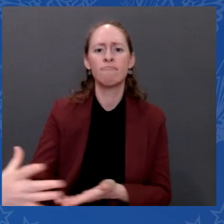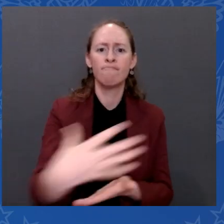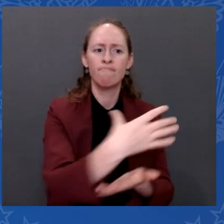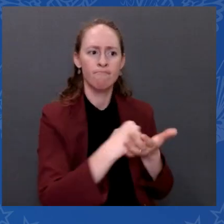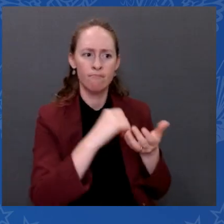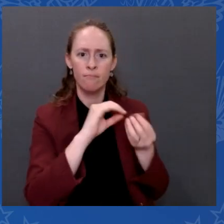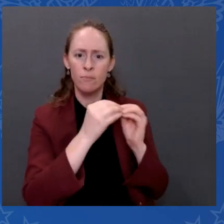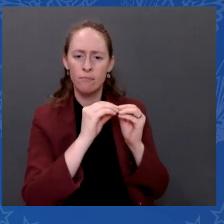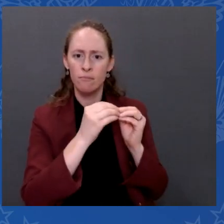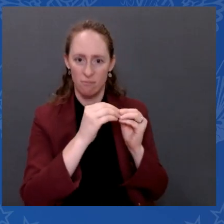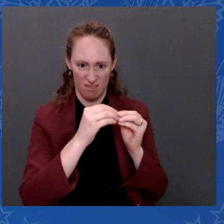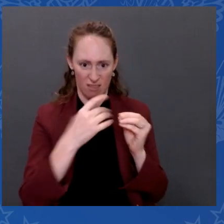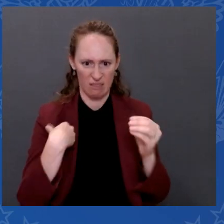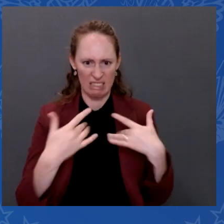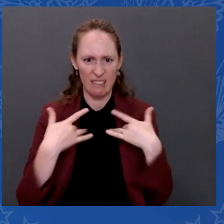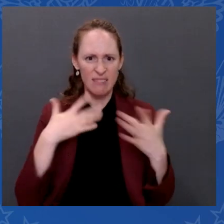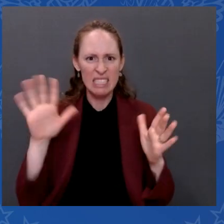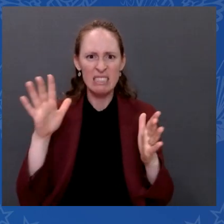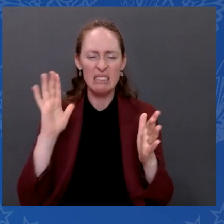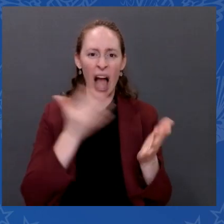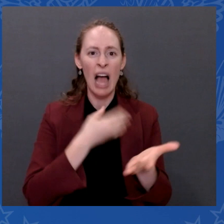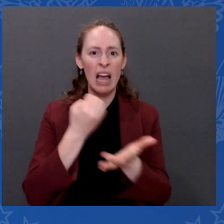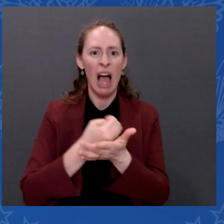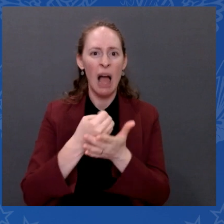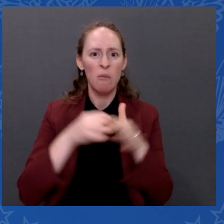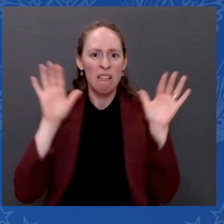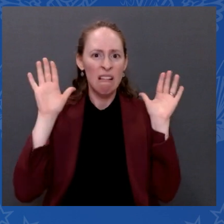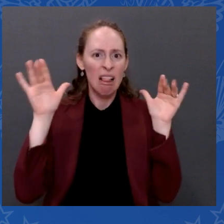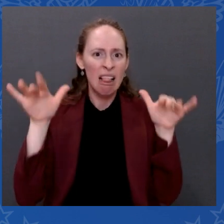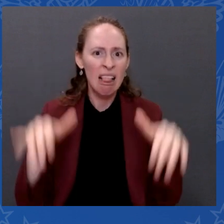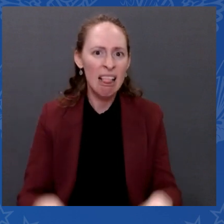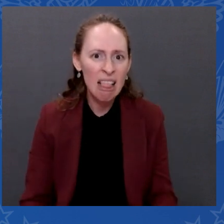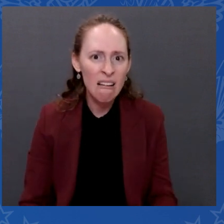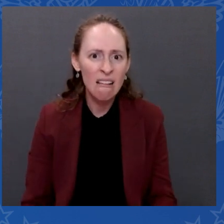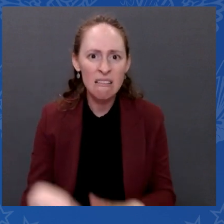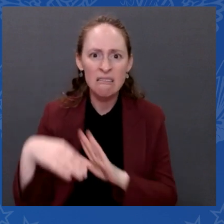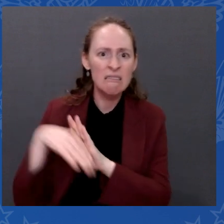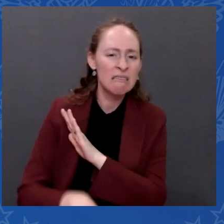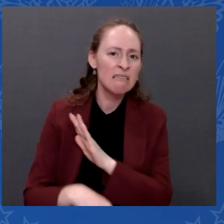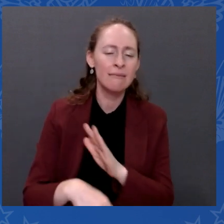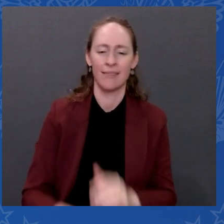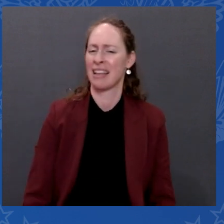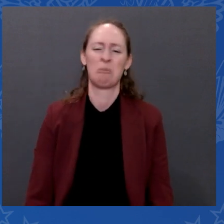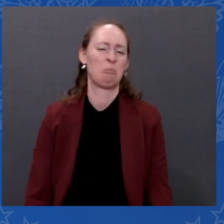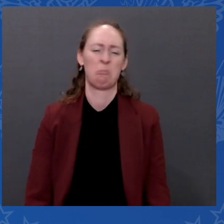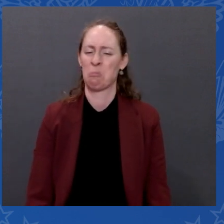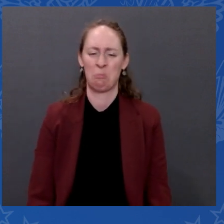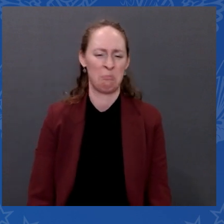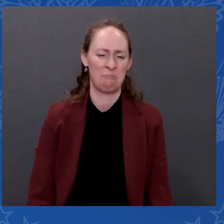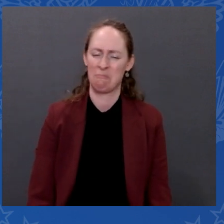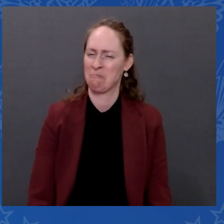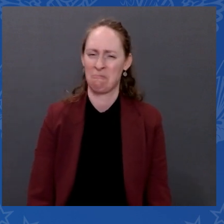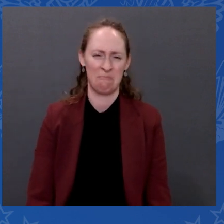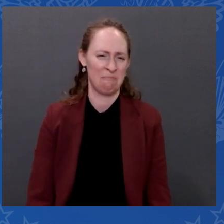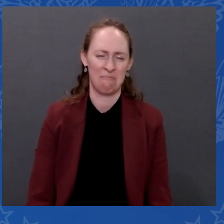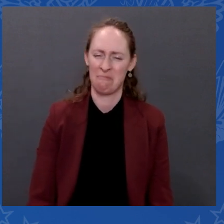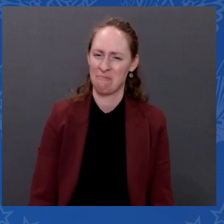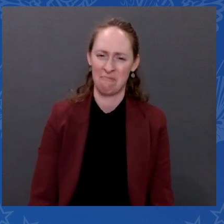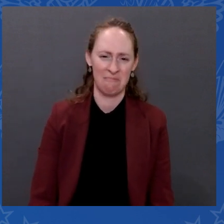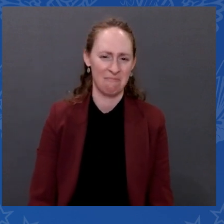The President: We're not going to be in a recession. And in my view, we are -- the employment rate is still one of the lowest we've had in history;